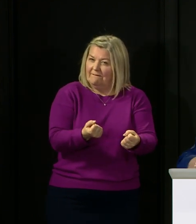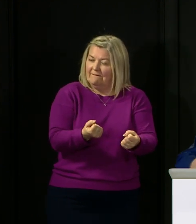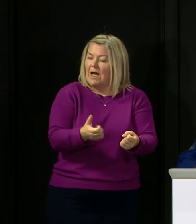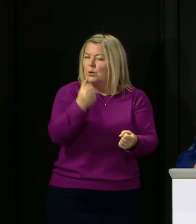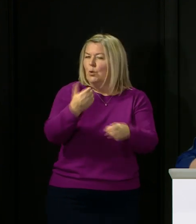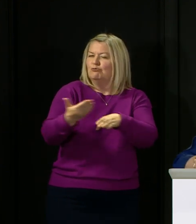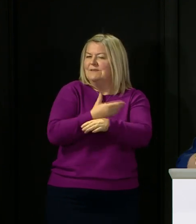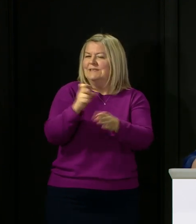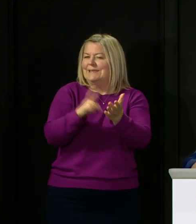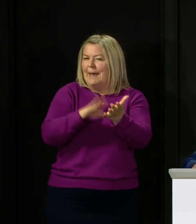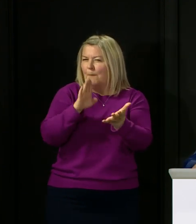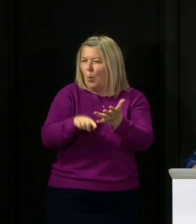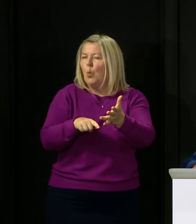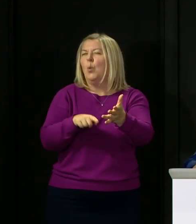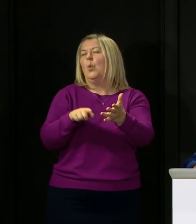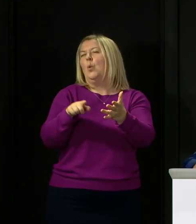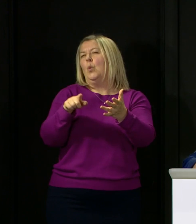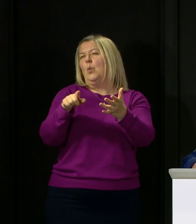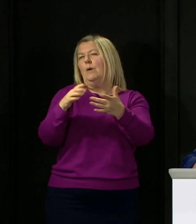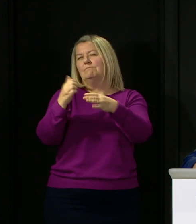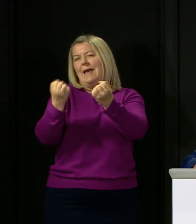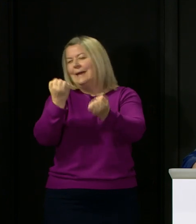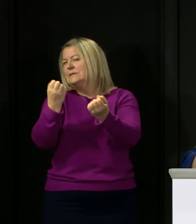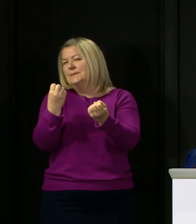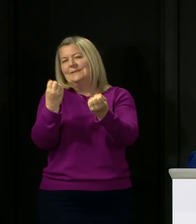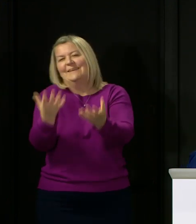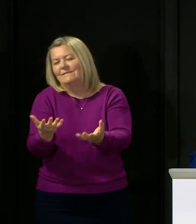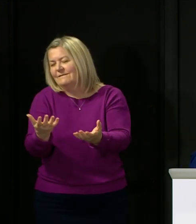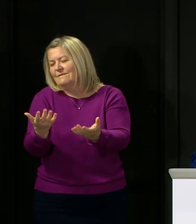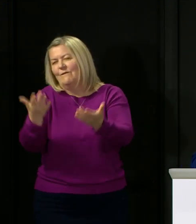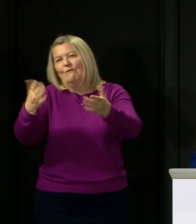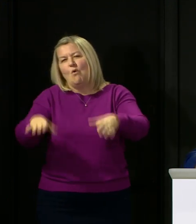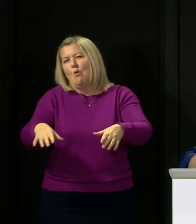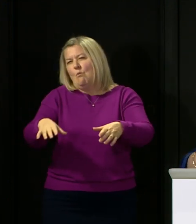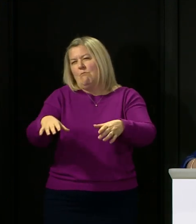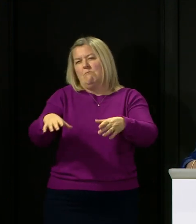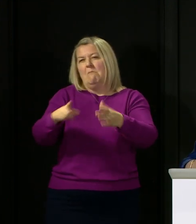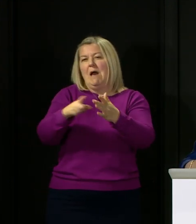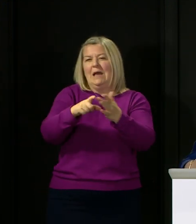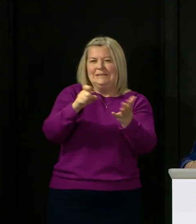give estimates based on an extrapolation from, I think, people in ICU and people who were